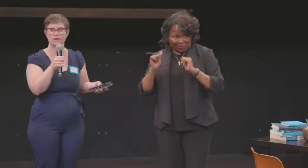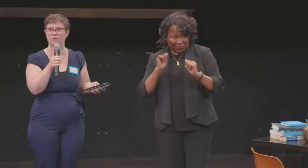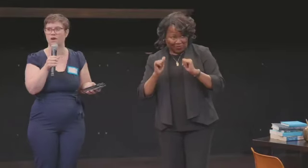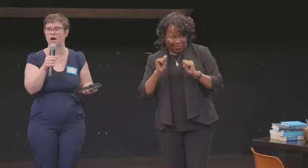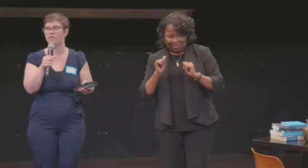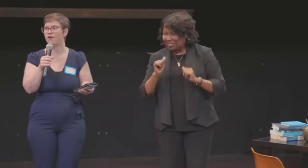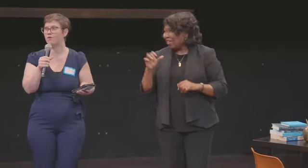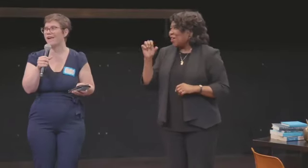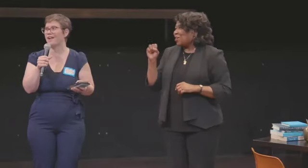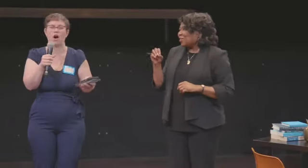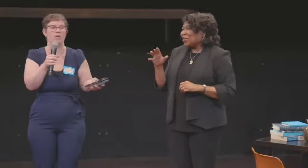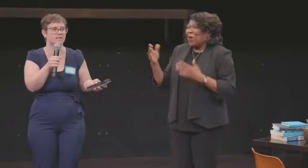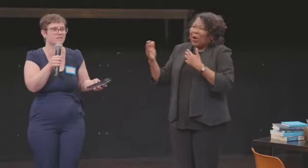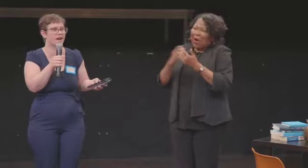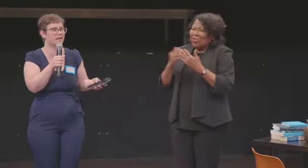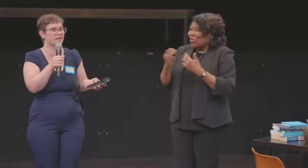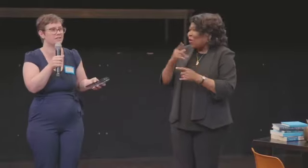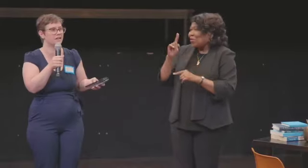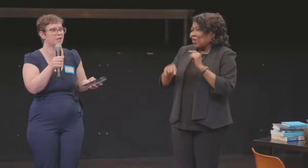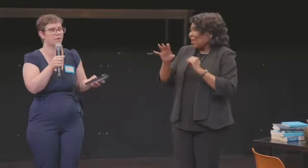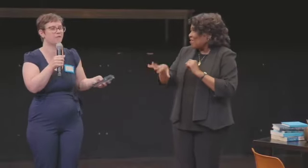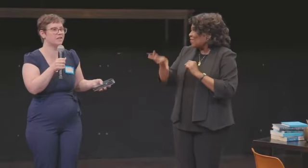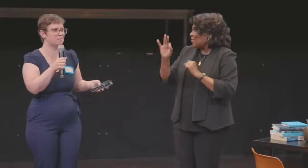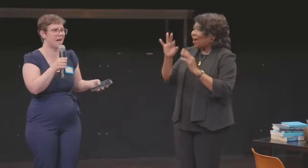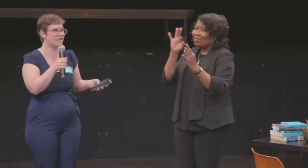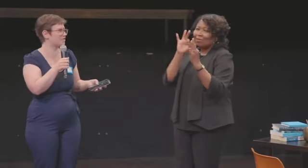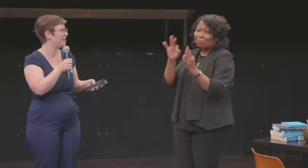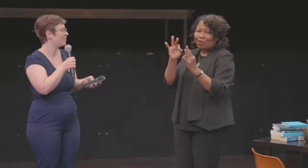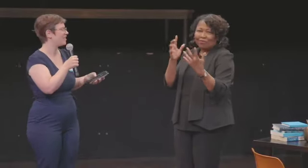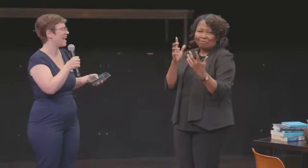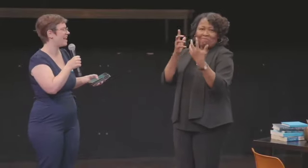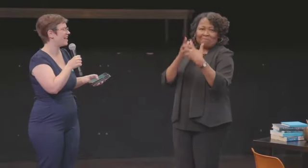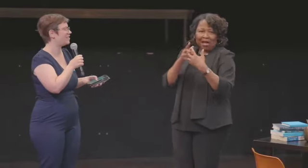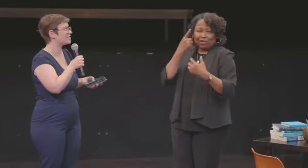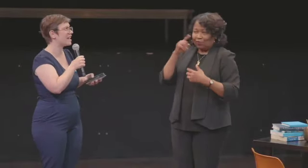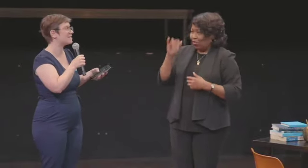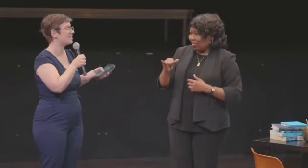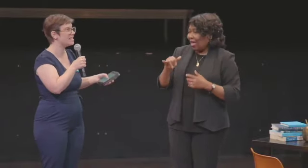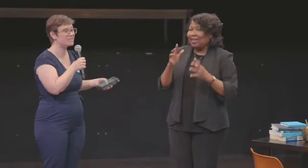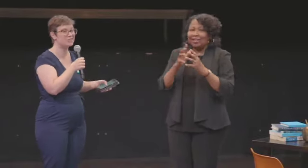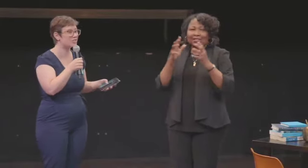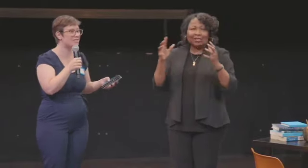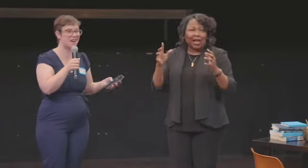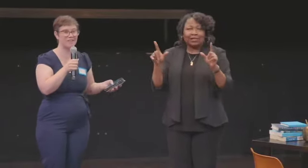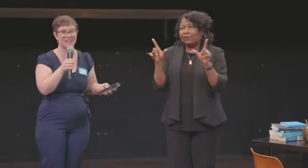So although you can't always find the perfect match for that, and there's lots of licensure stuff